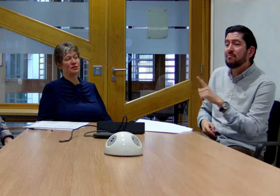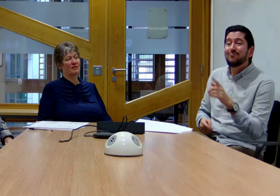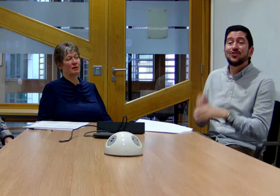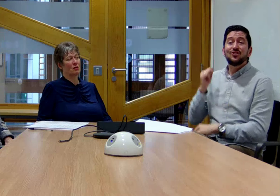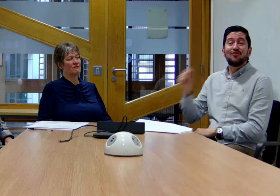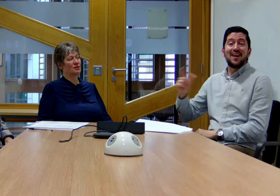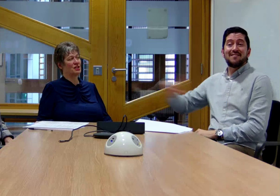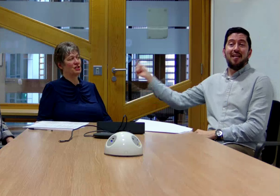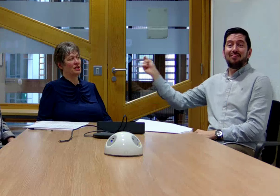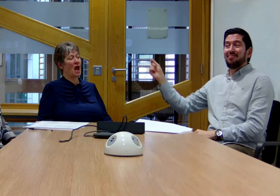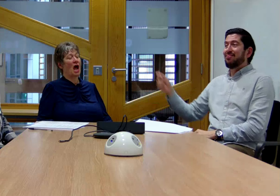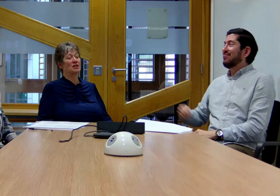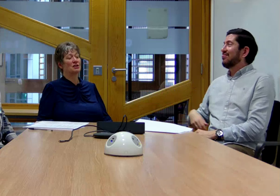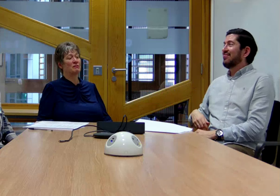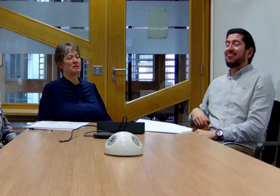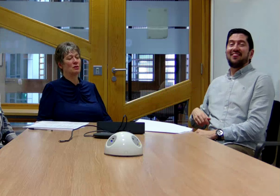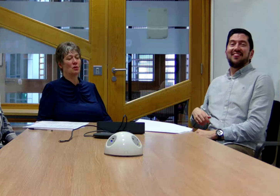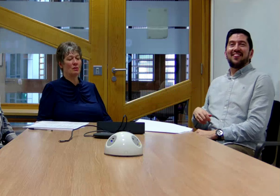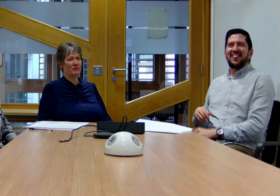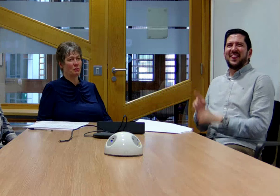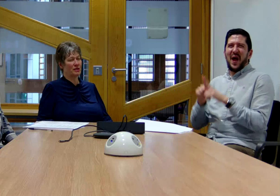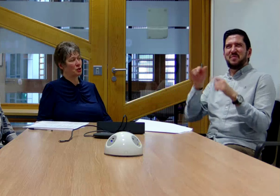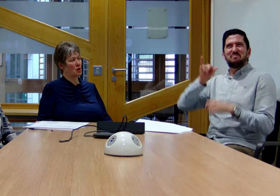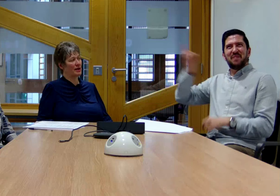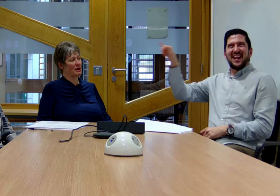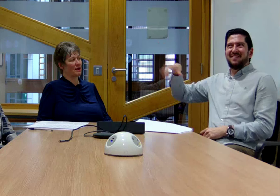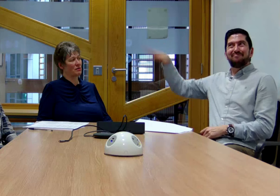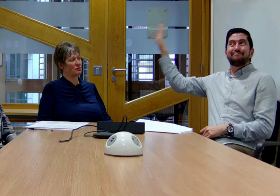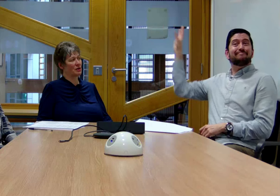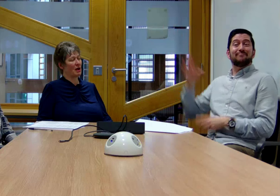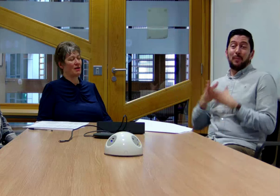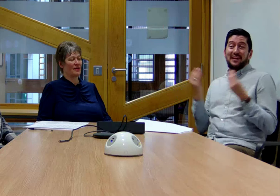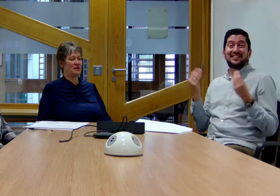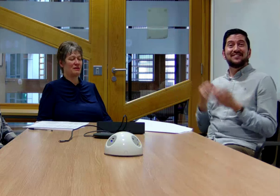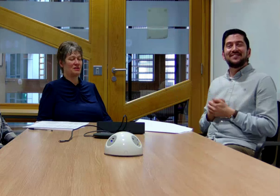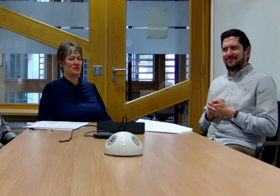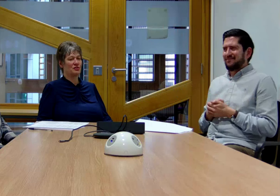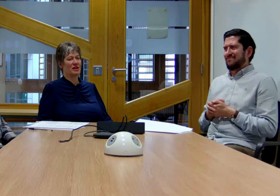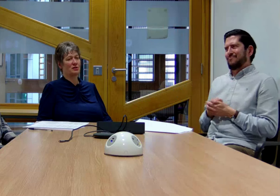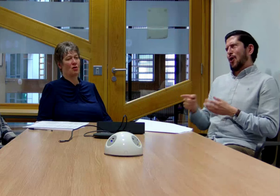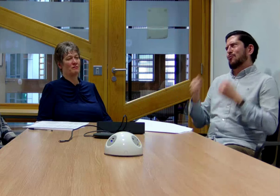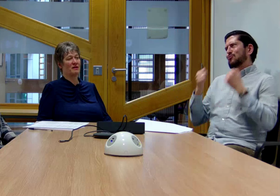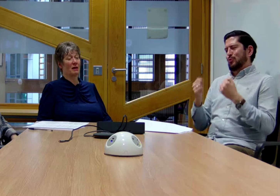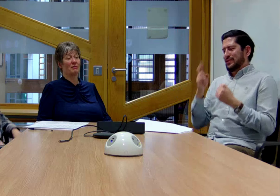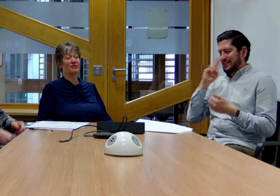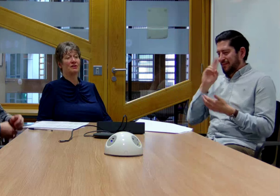what it actually means, if folks are having a conversation and somebody says oh wait a minute, what are you talking about?